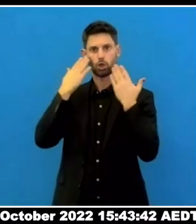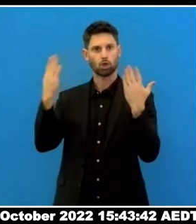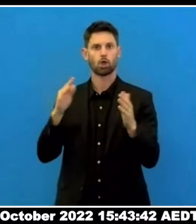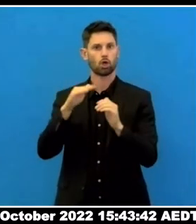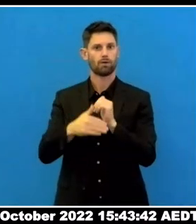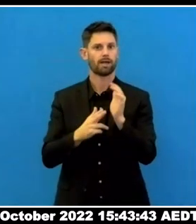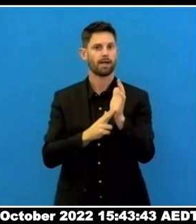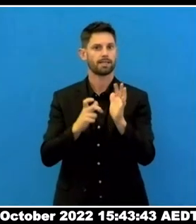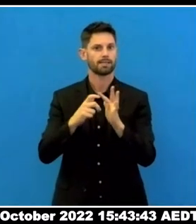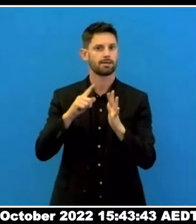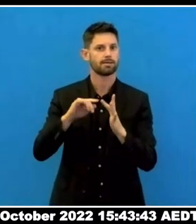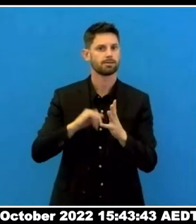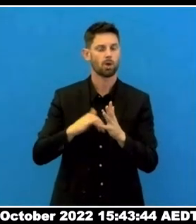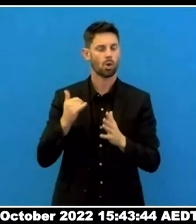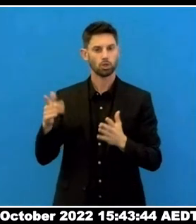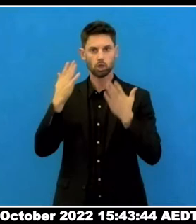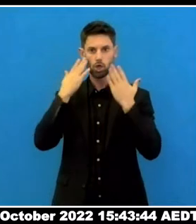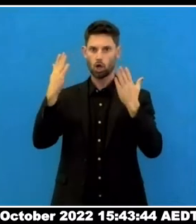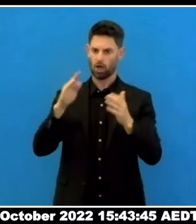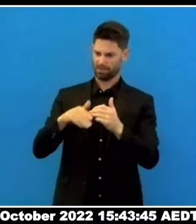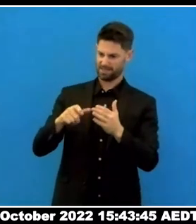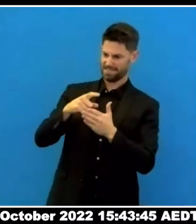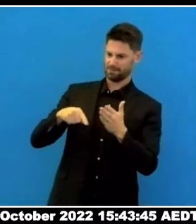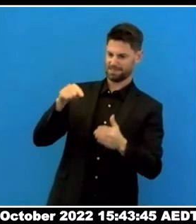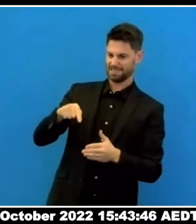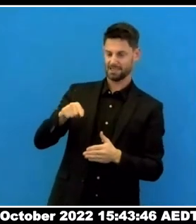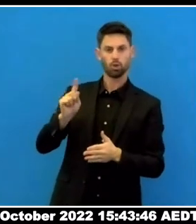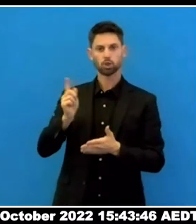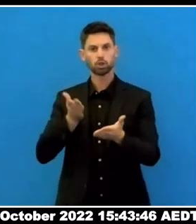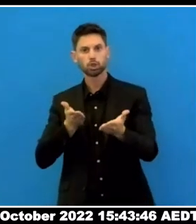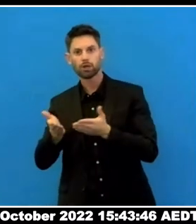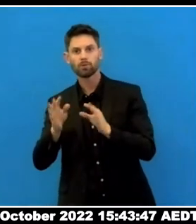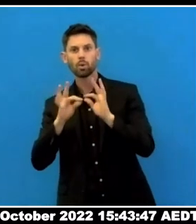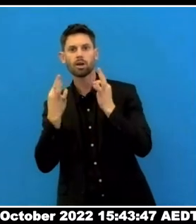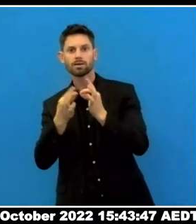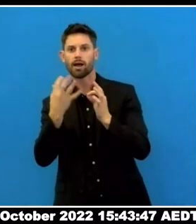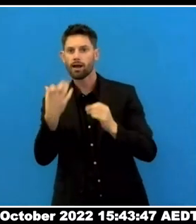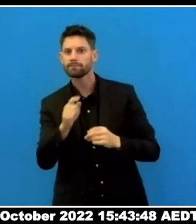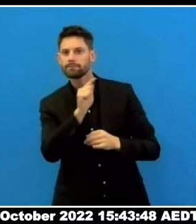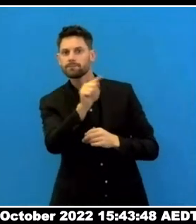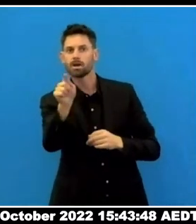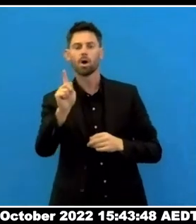or about the disability service providers or any service that is available